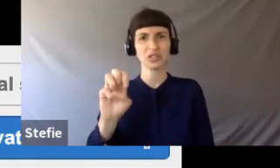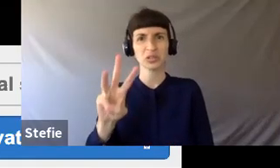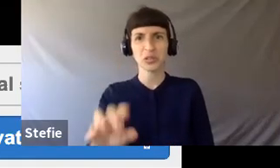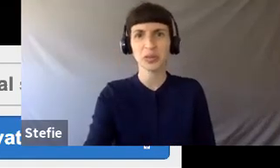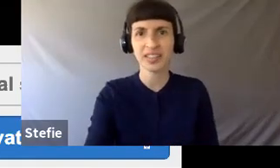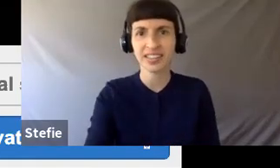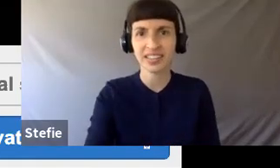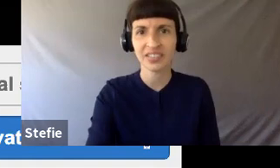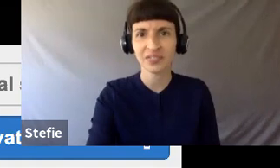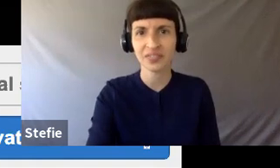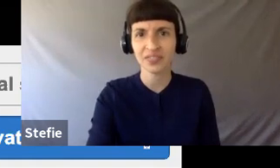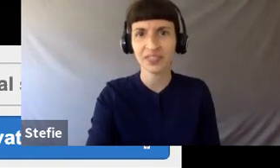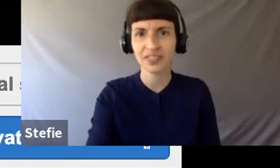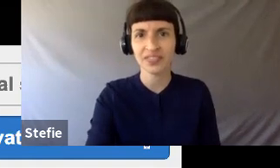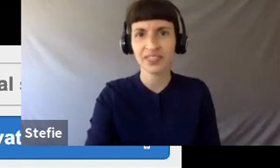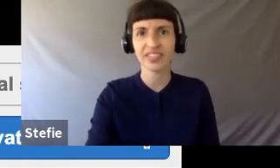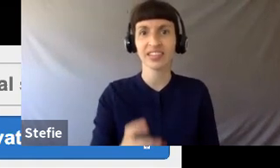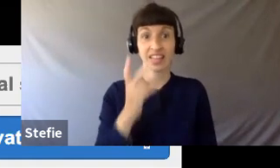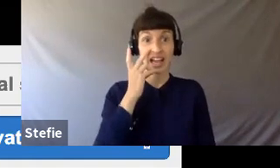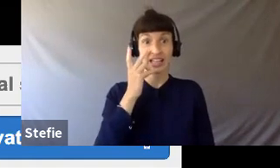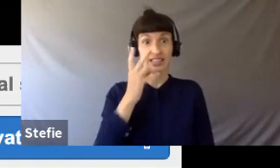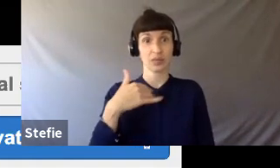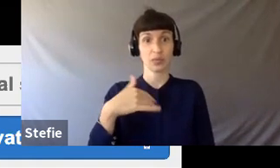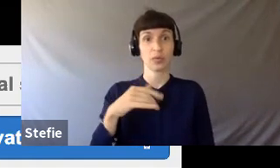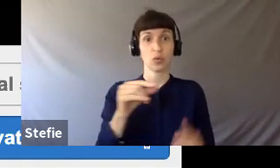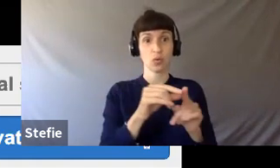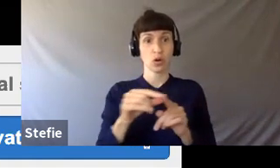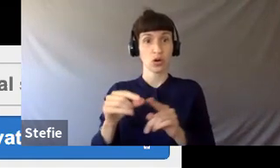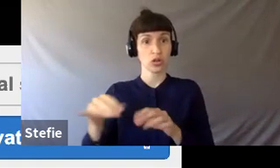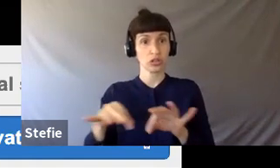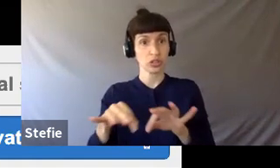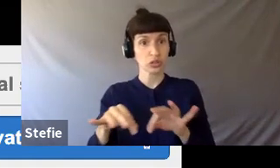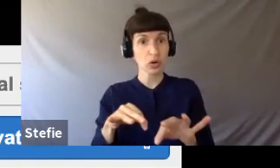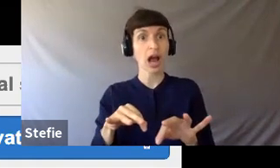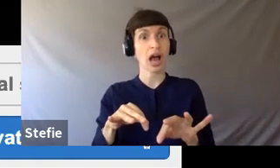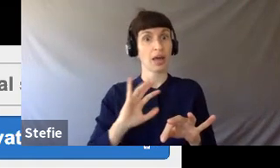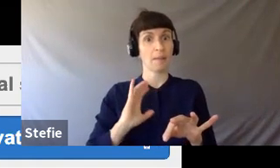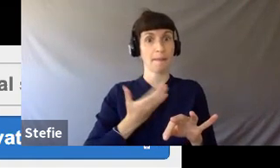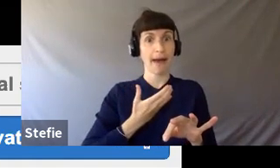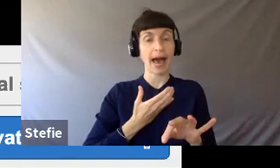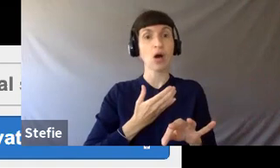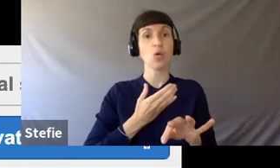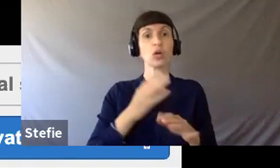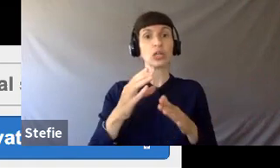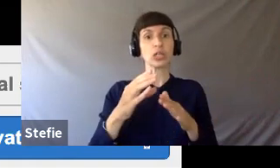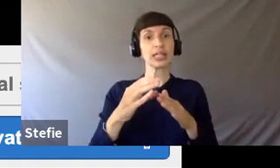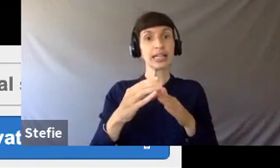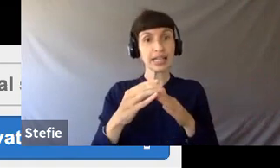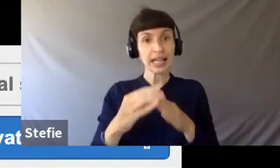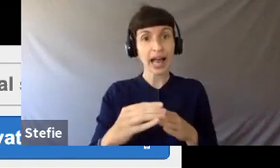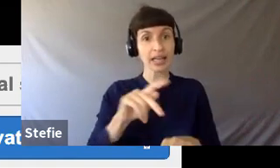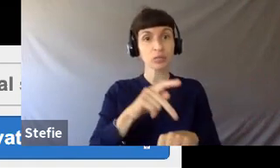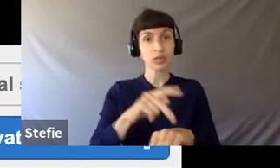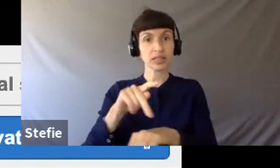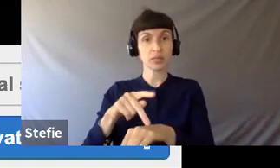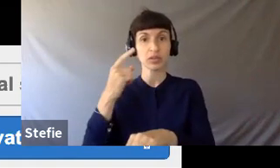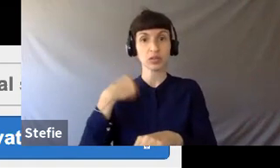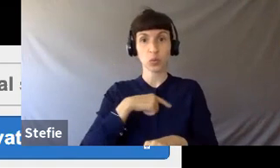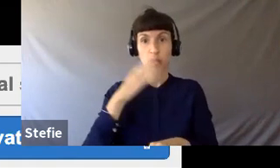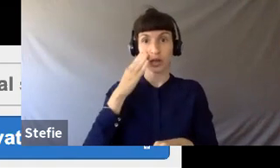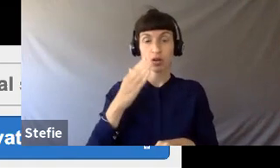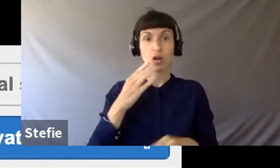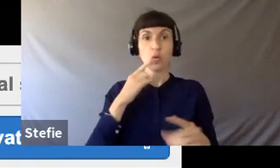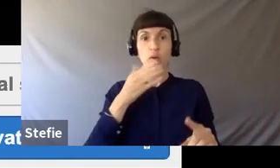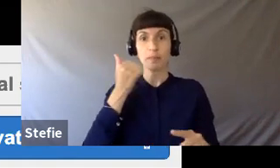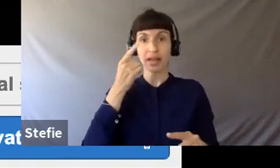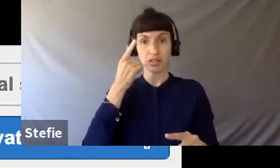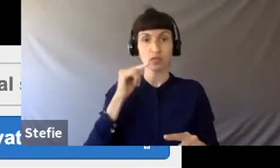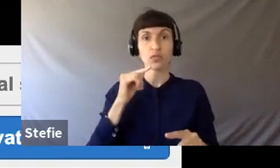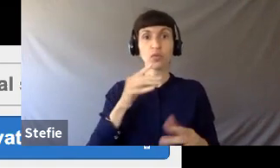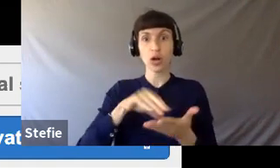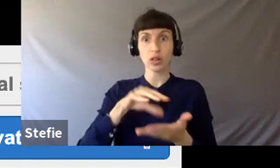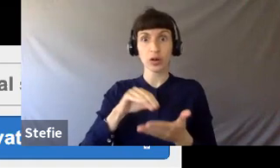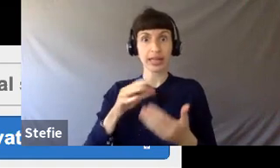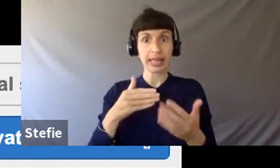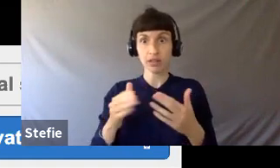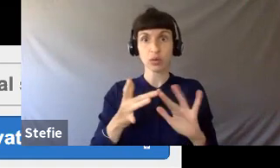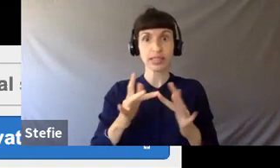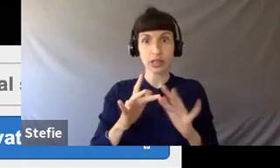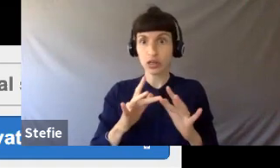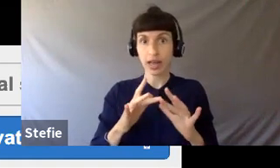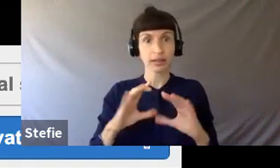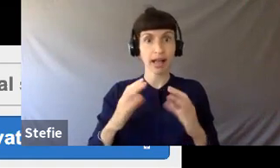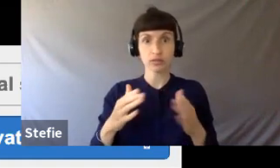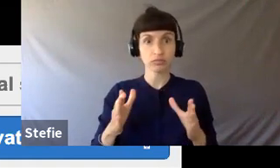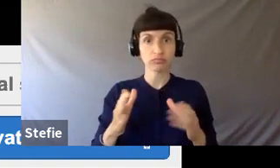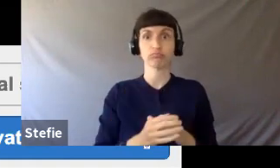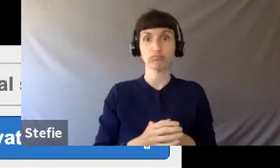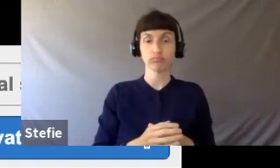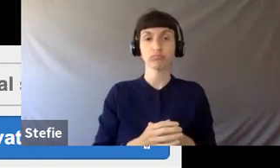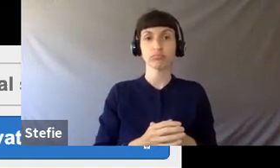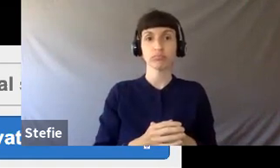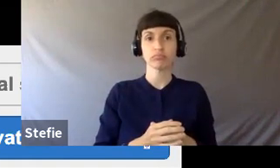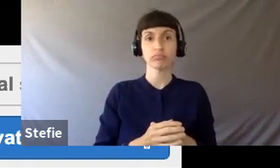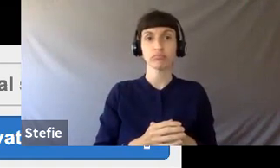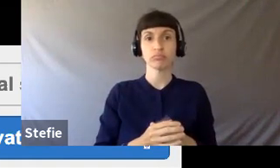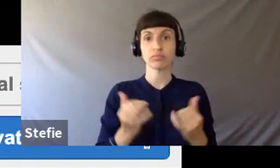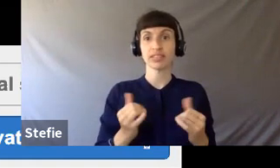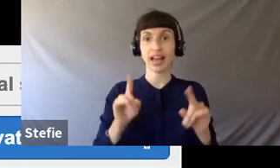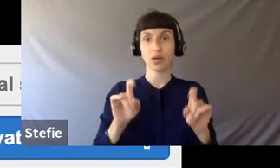JEFF: